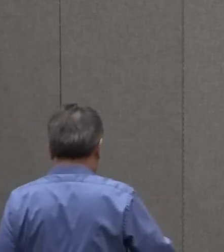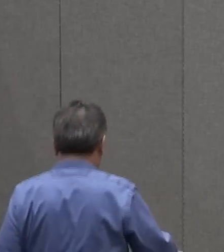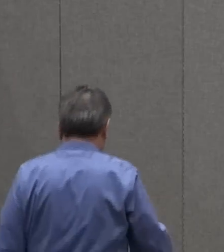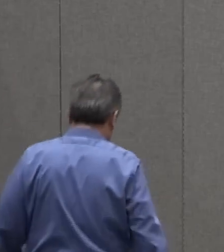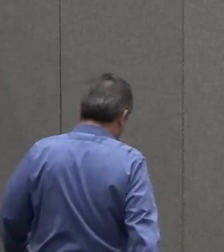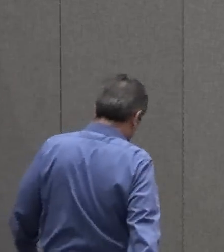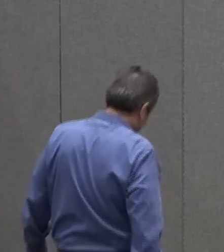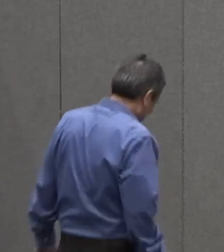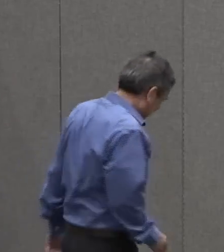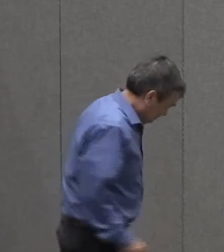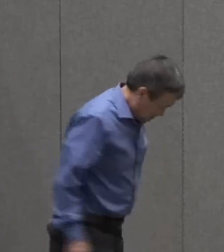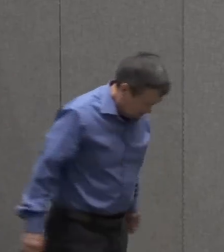I'm all over the place.